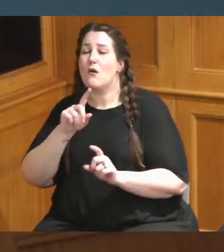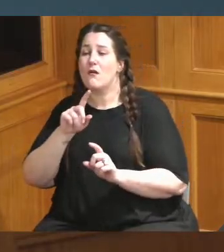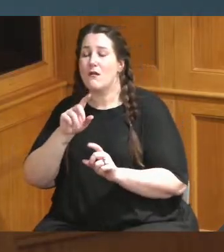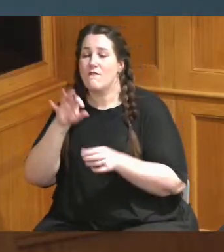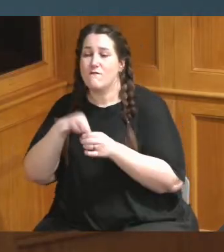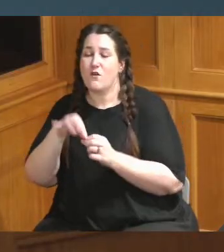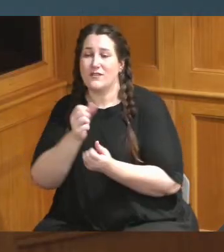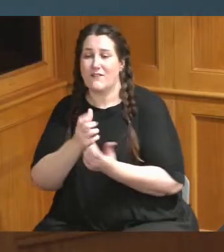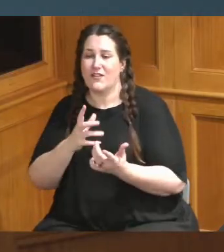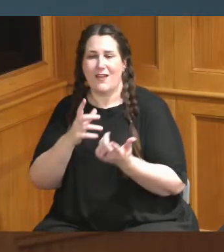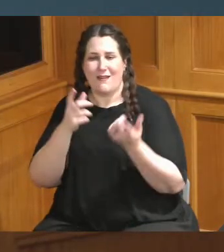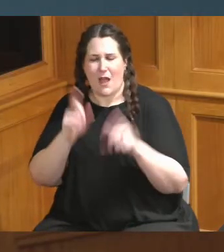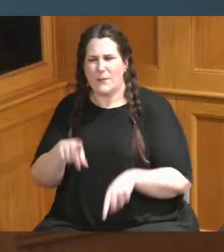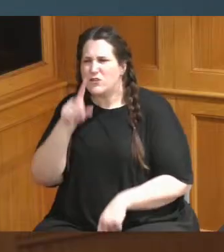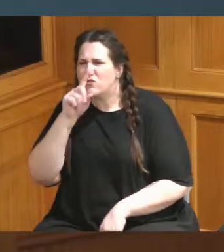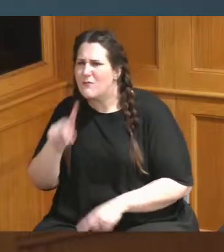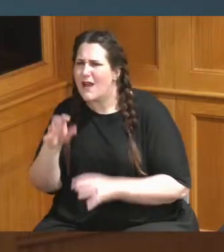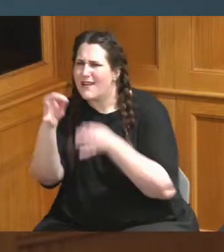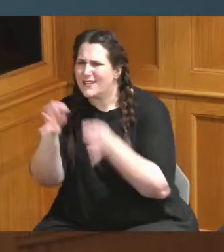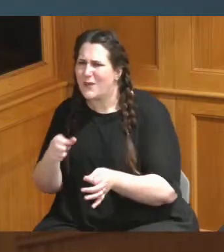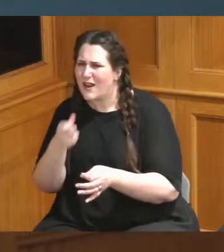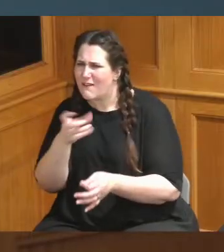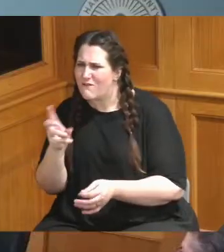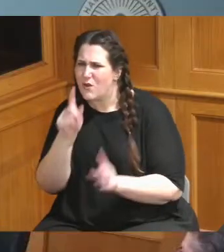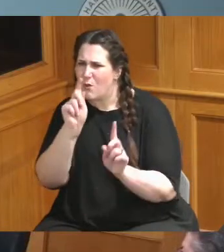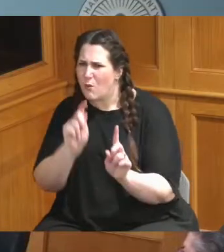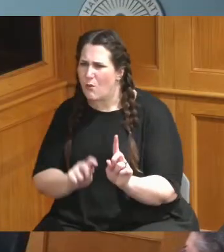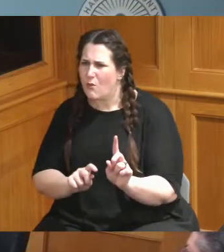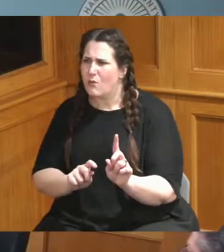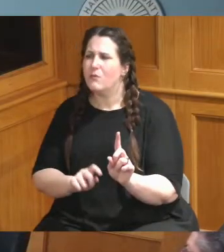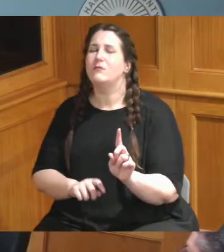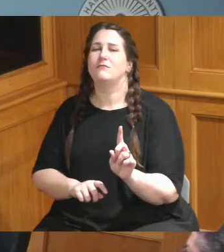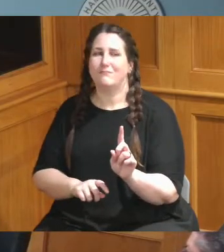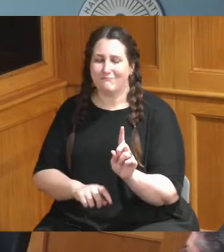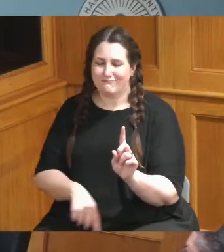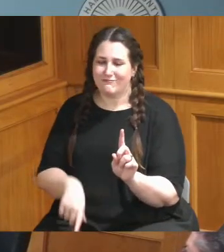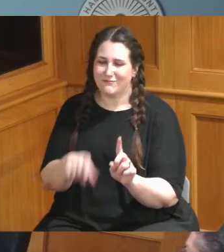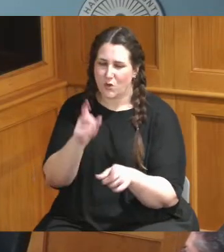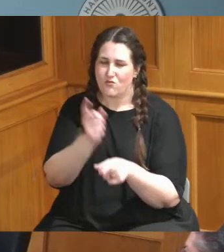So, can you just kind of explain a couple of those? Yeah. So these would all these all to